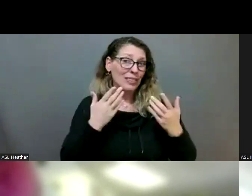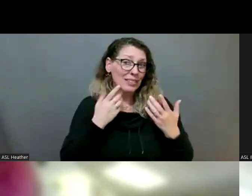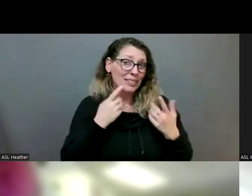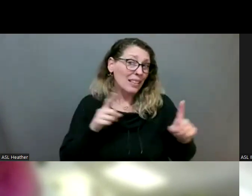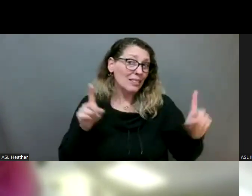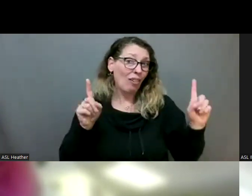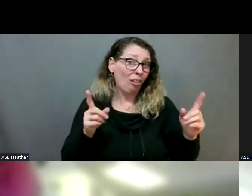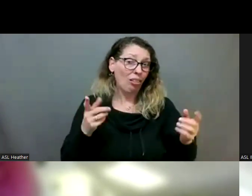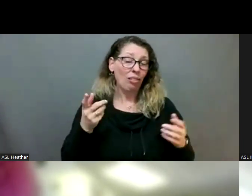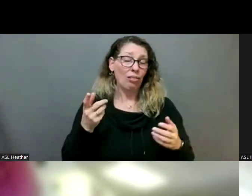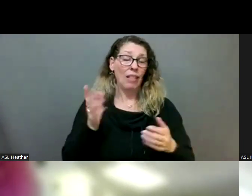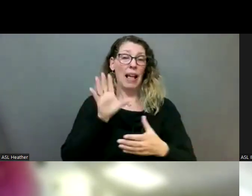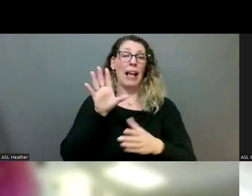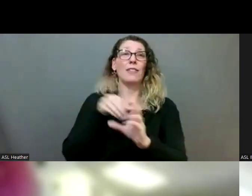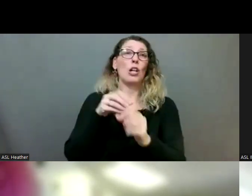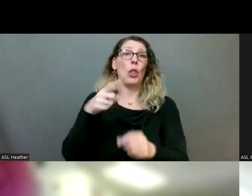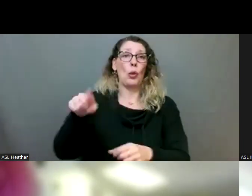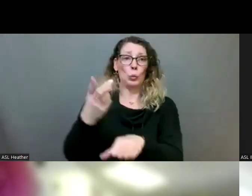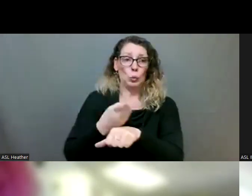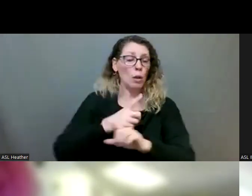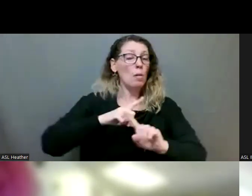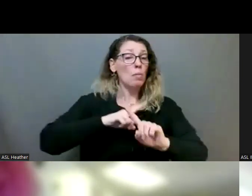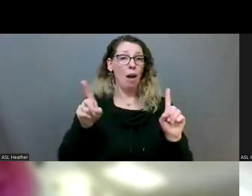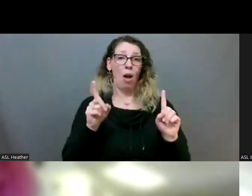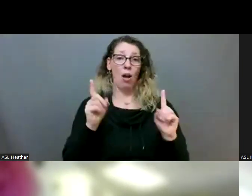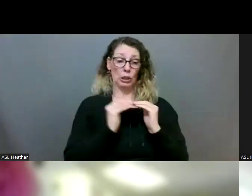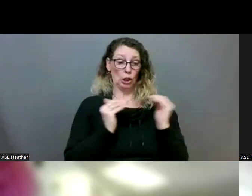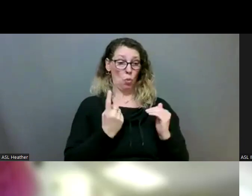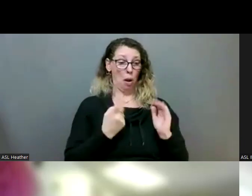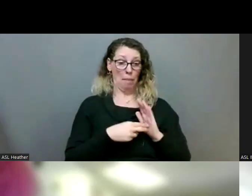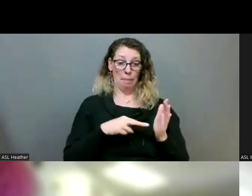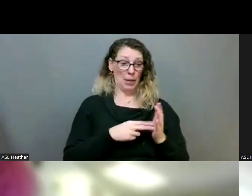that they're using, but what does Tier 1 really mean? And making sure that everyone